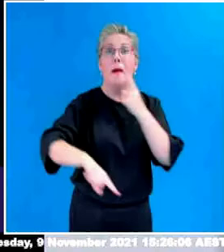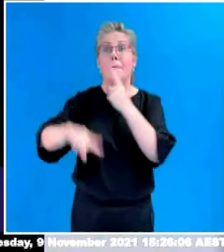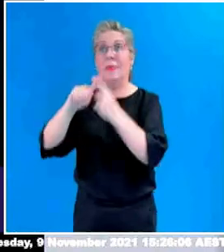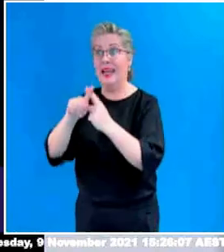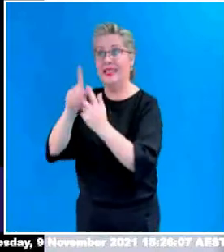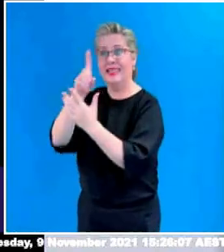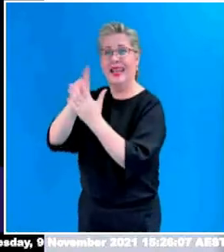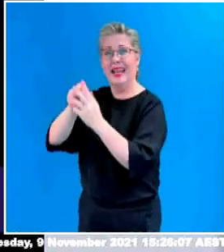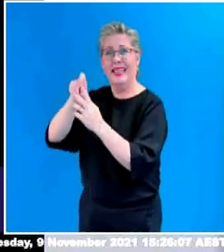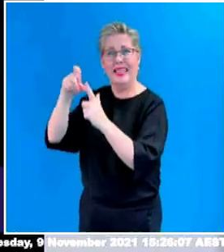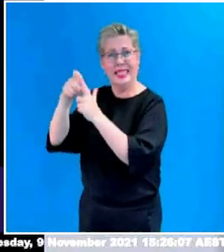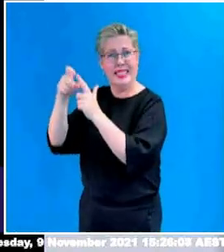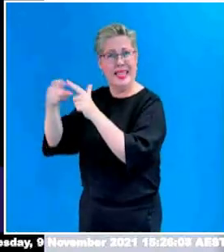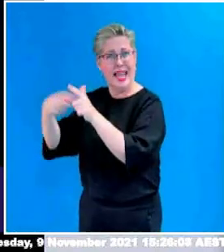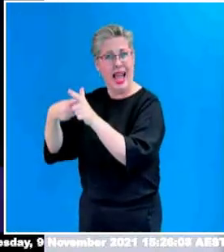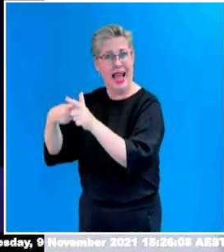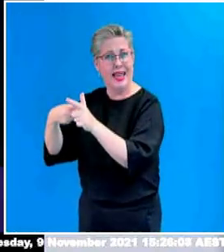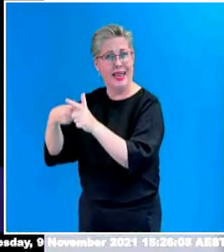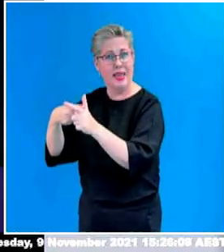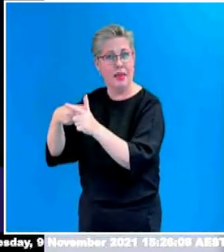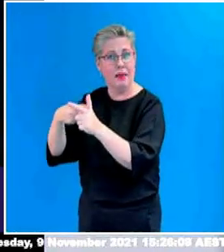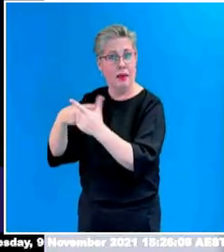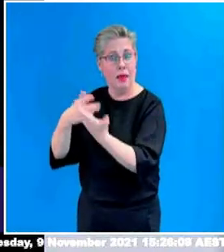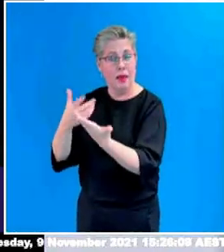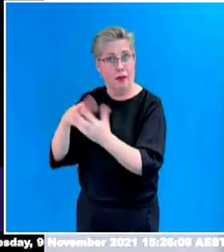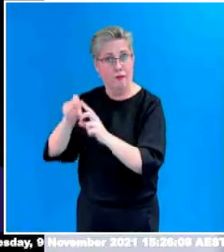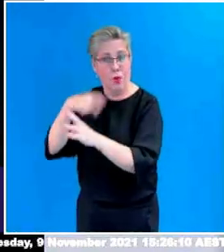Is that right? That's correct.